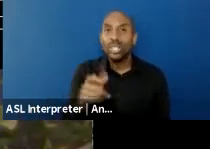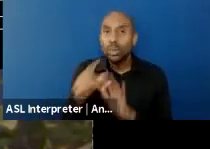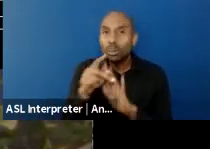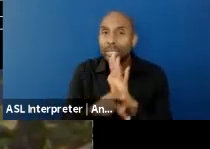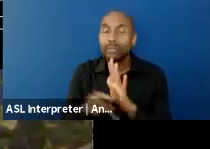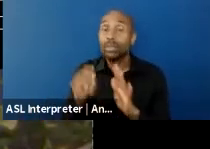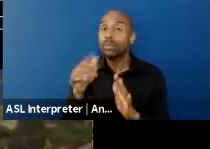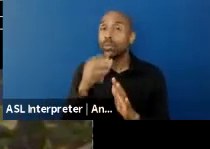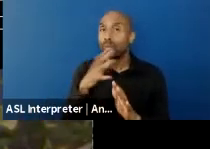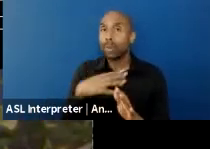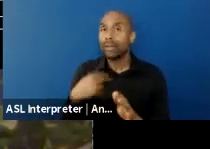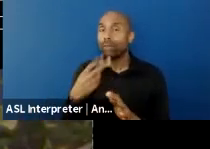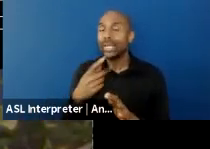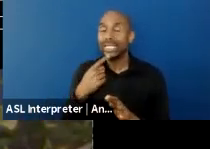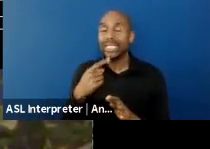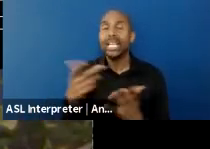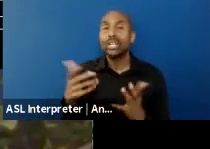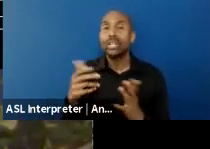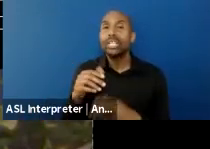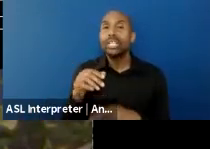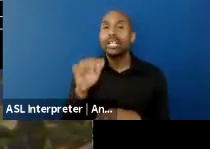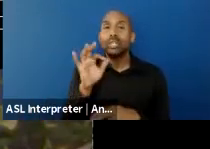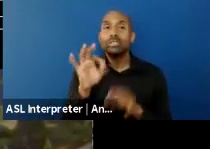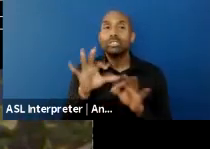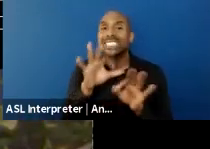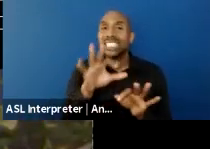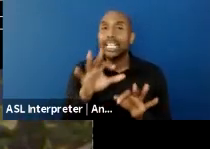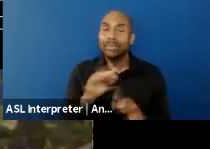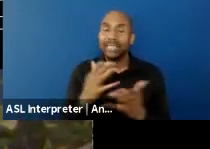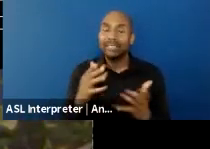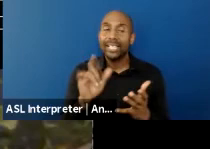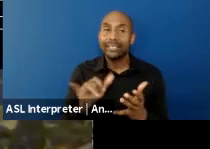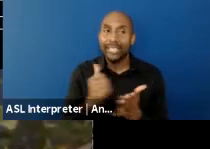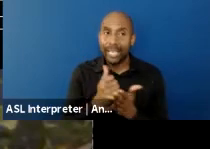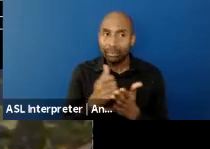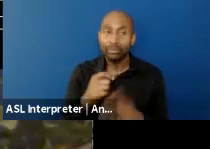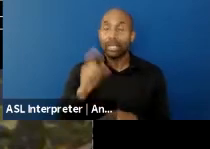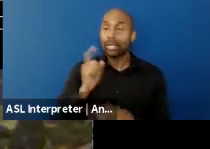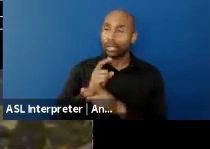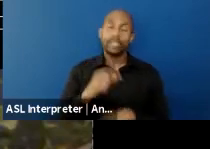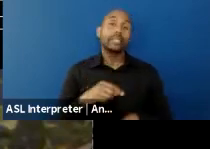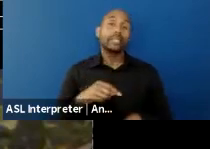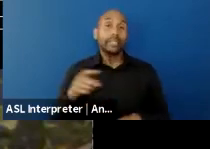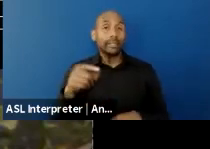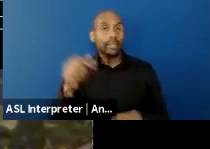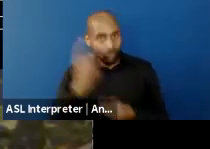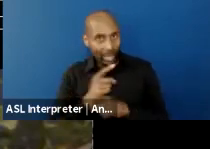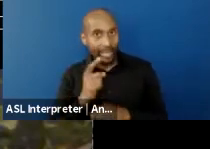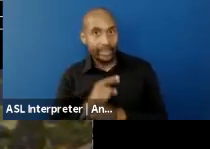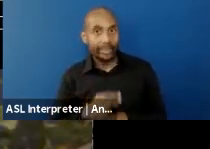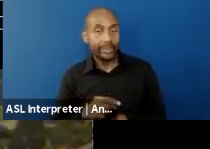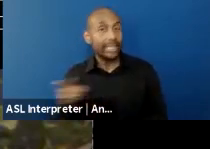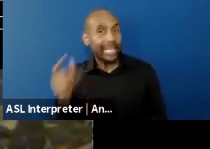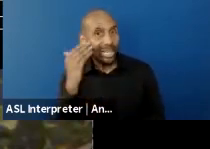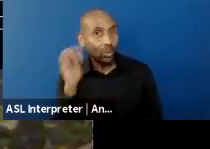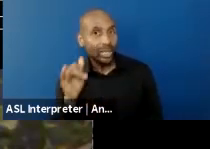Jayson: He knew it. With little formal education back then.